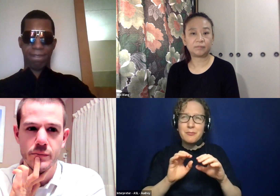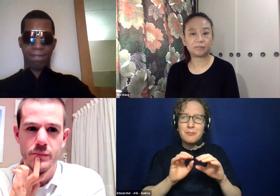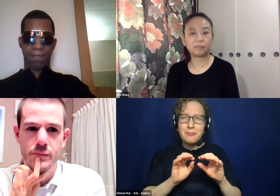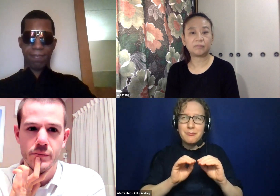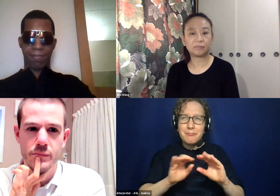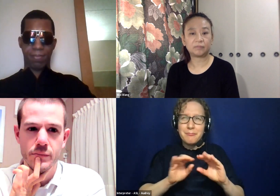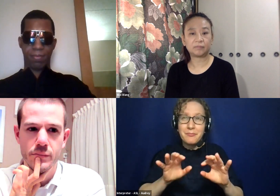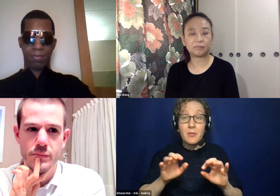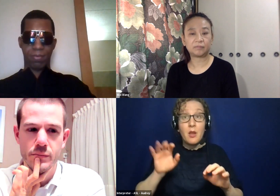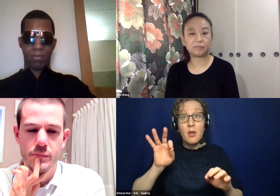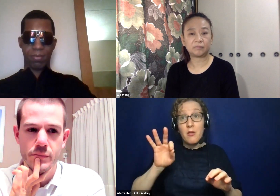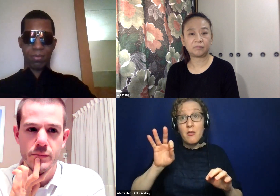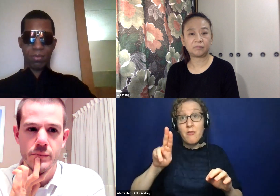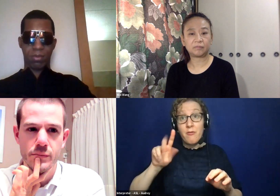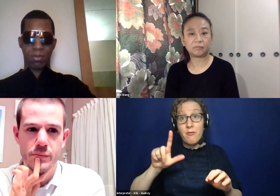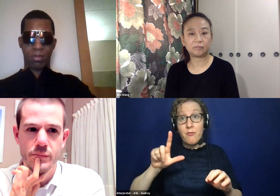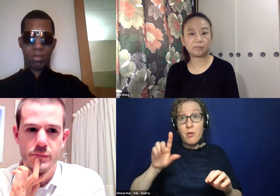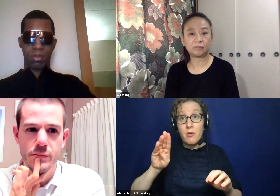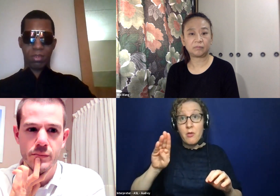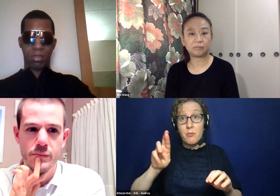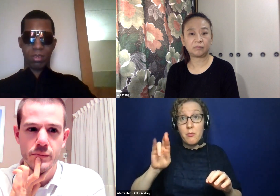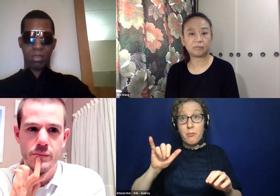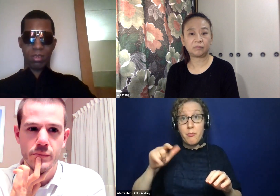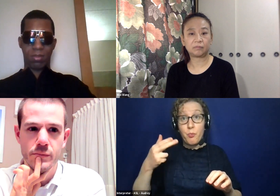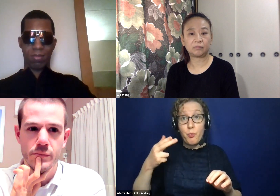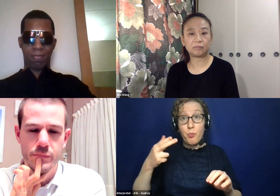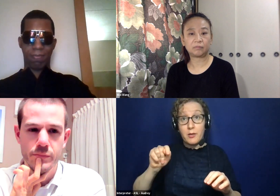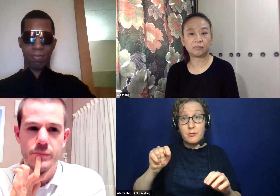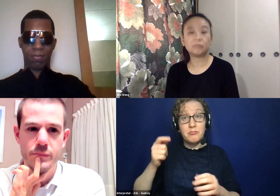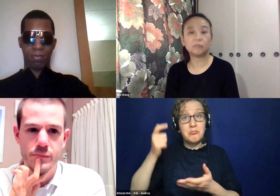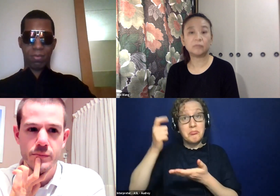in order to learn more about the Fulbright Fellowships, encourage you to go to our website